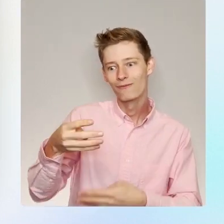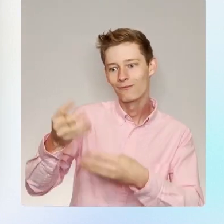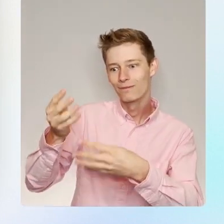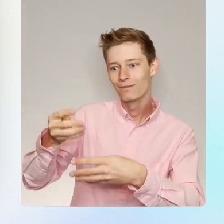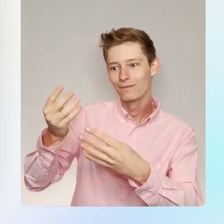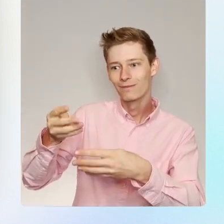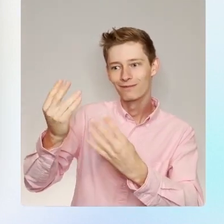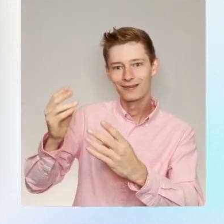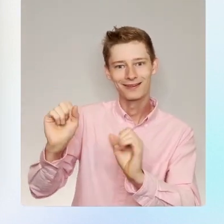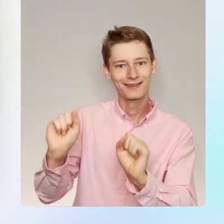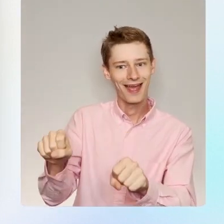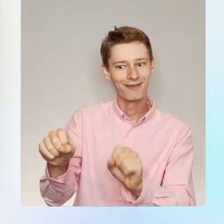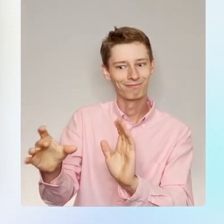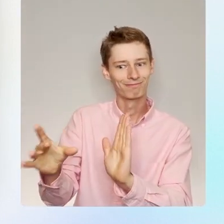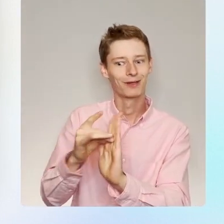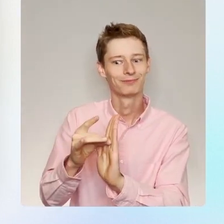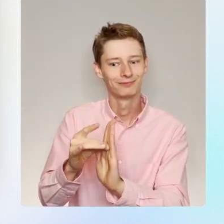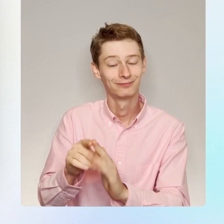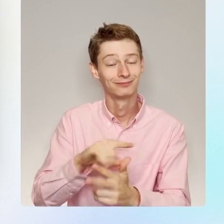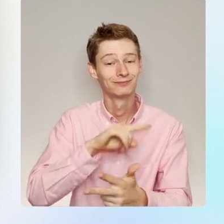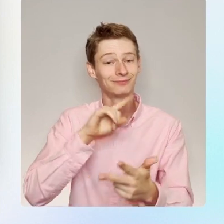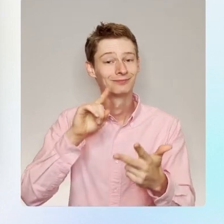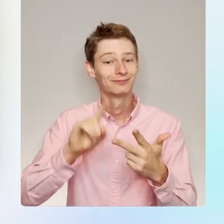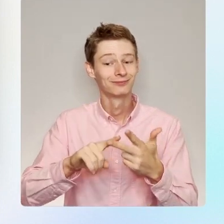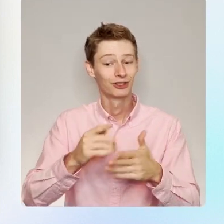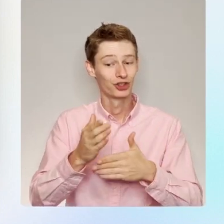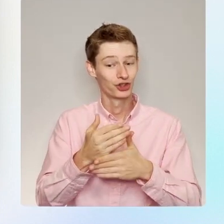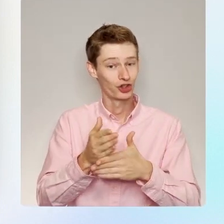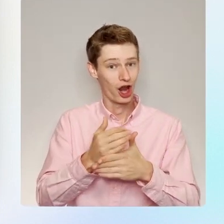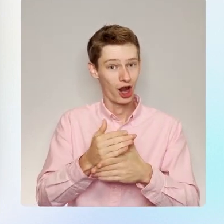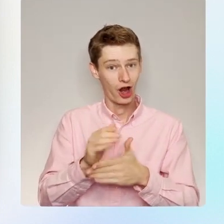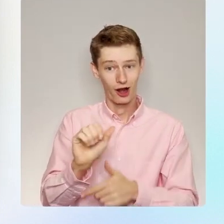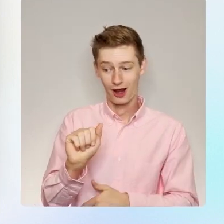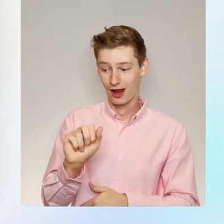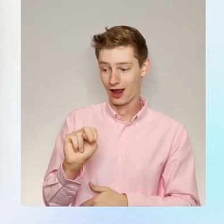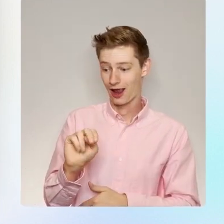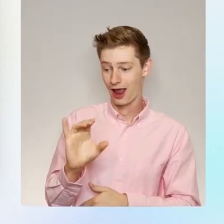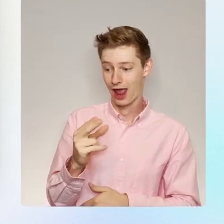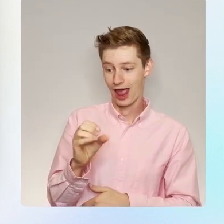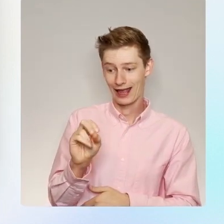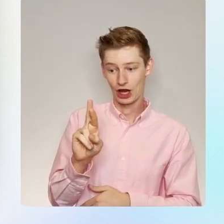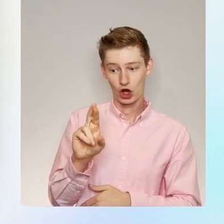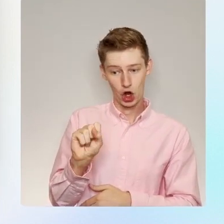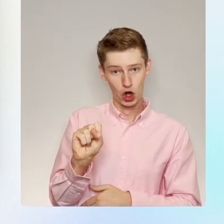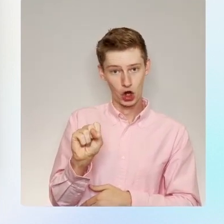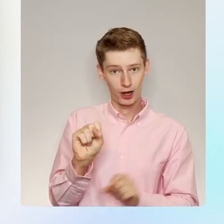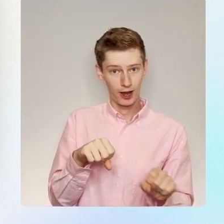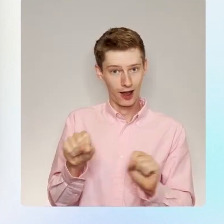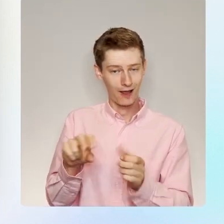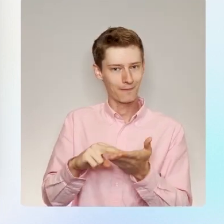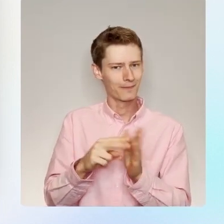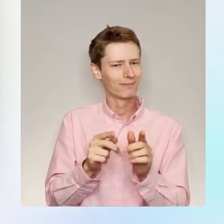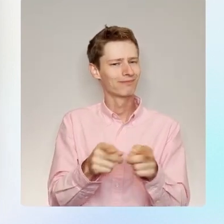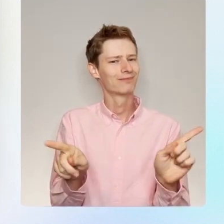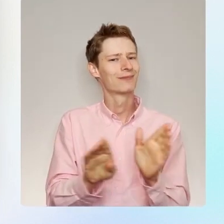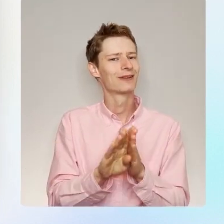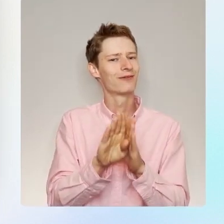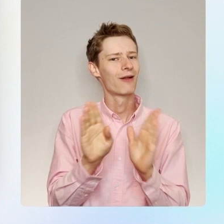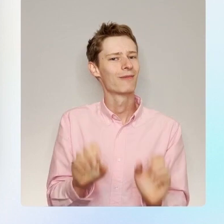And with our new Shared Spatial Anchors capability, developers can unlock a whole new world